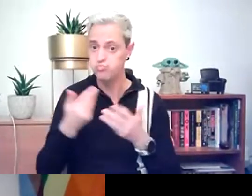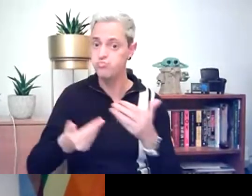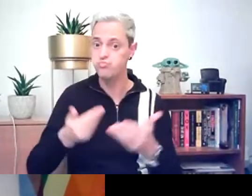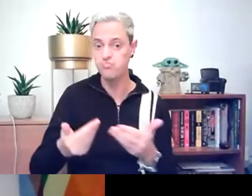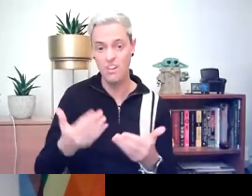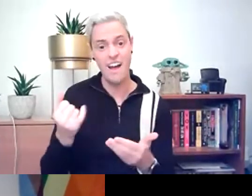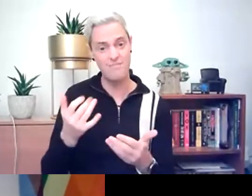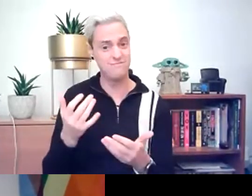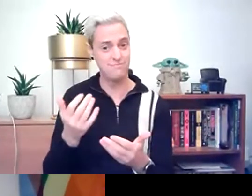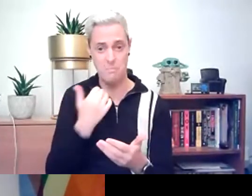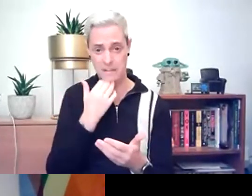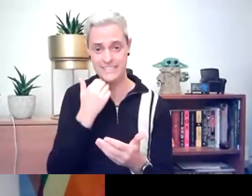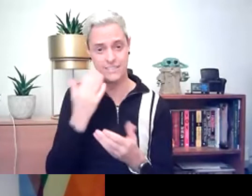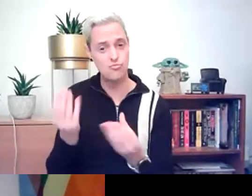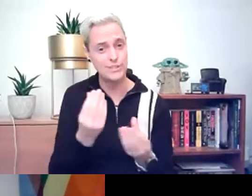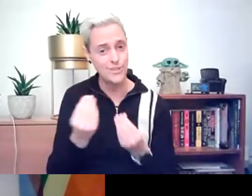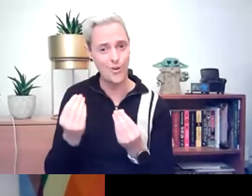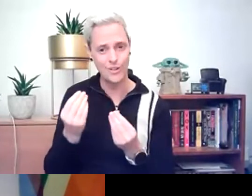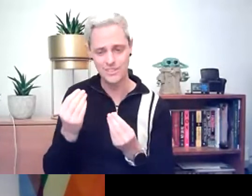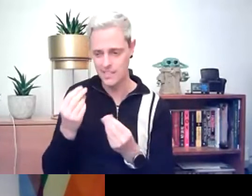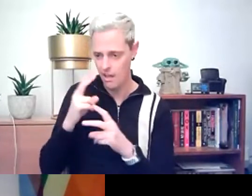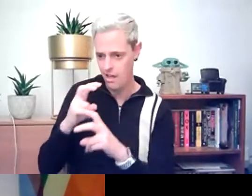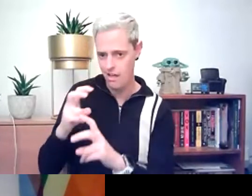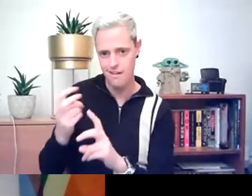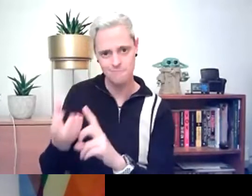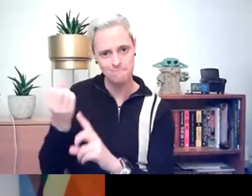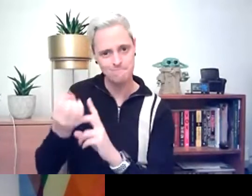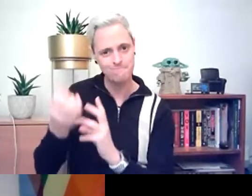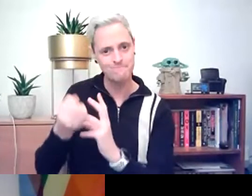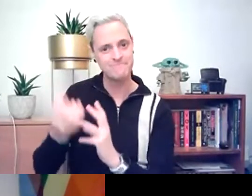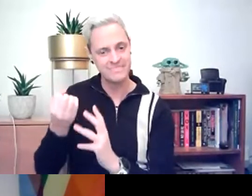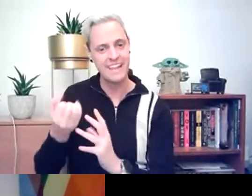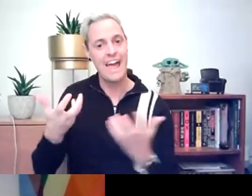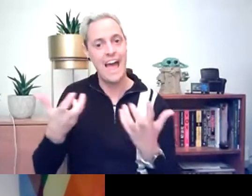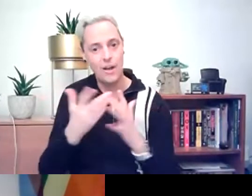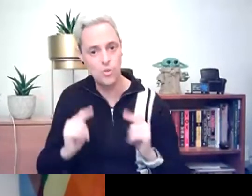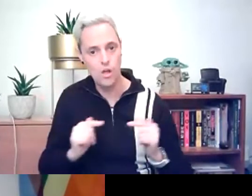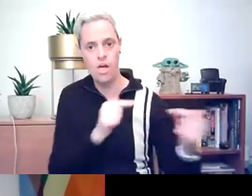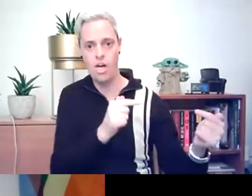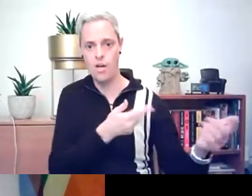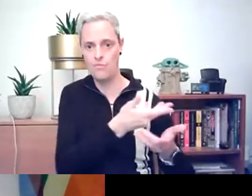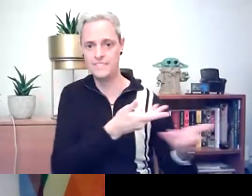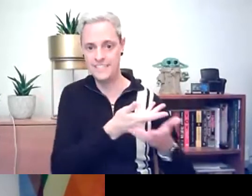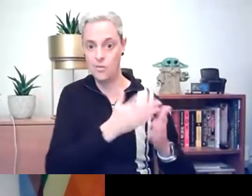18:34:48 again about how to, how to pick up assertiveness skills how to have challenging conversations. 18:35:02 These aren't things that are innate